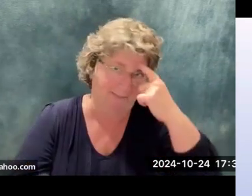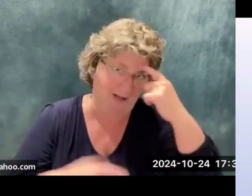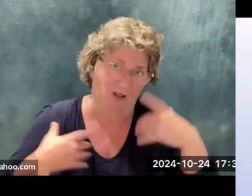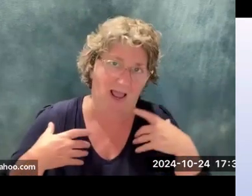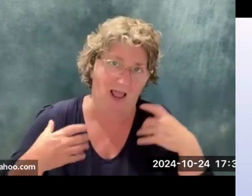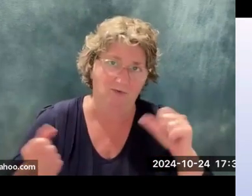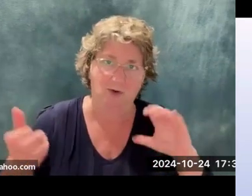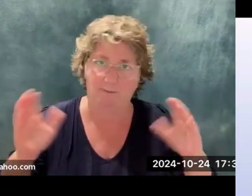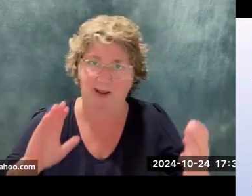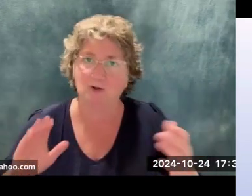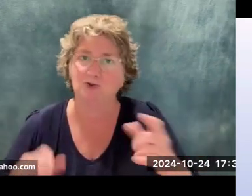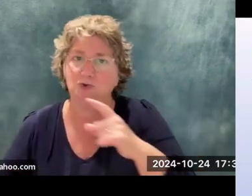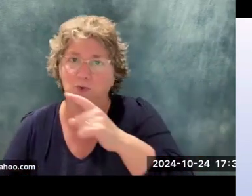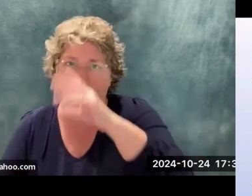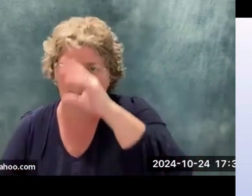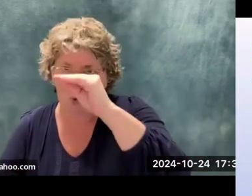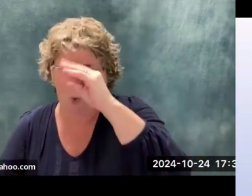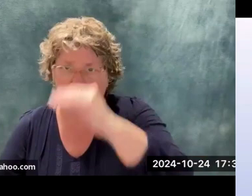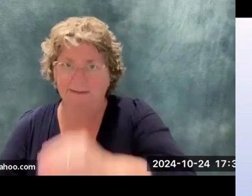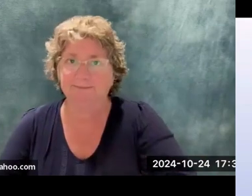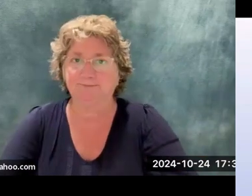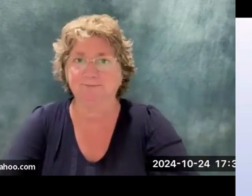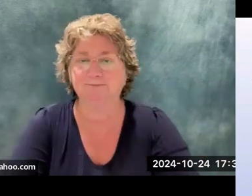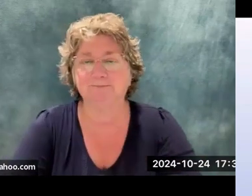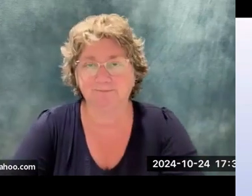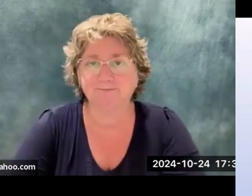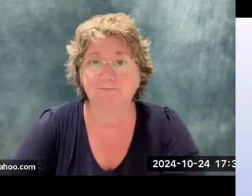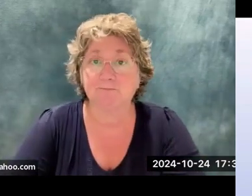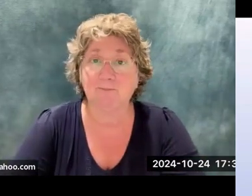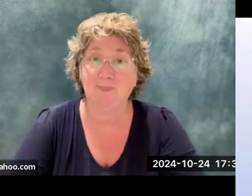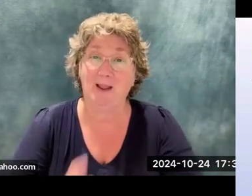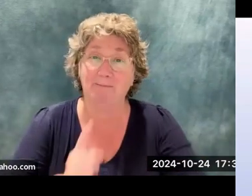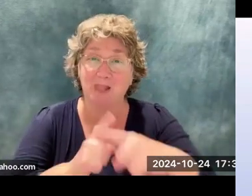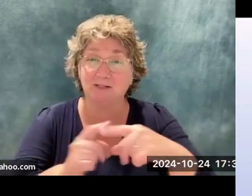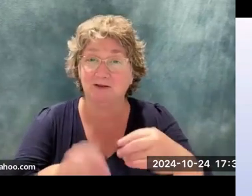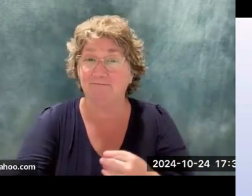And then virtual learning could also be pretty stressful for youth.